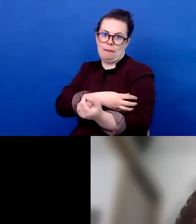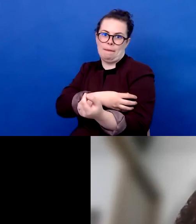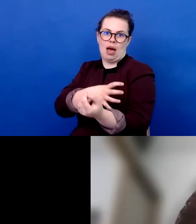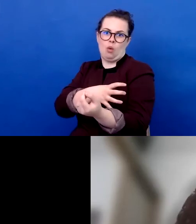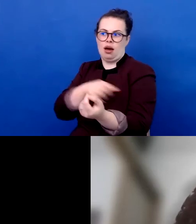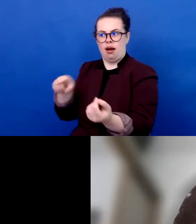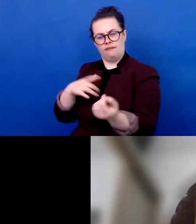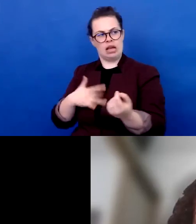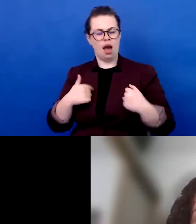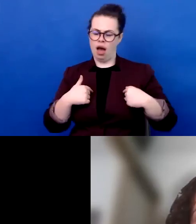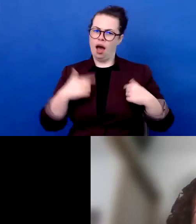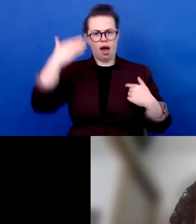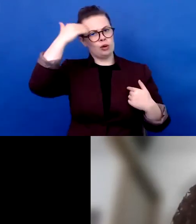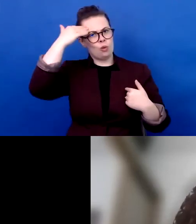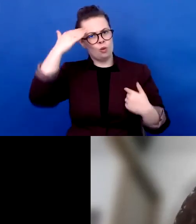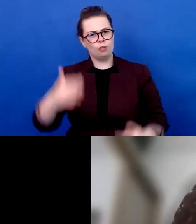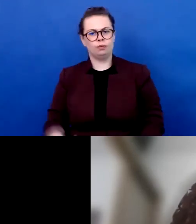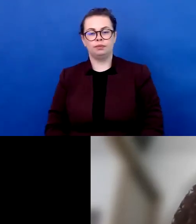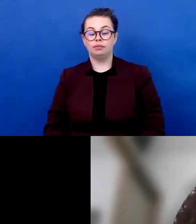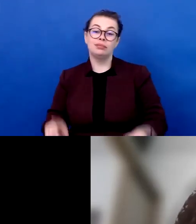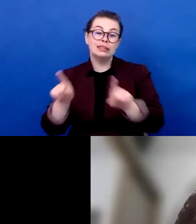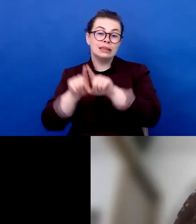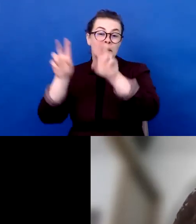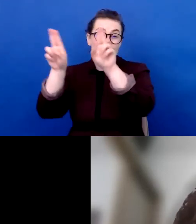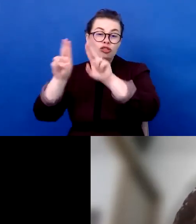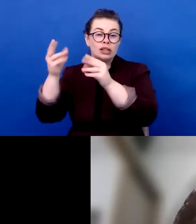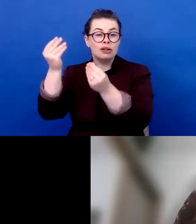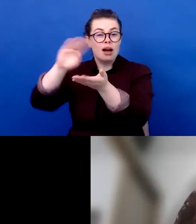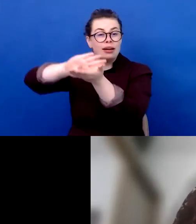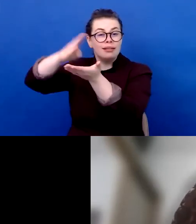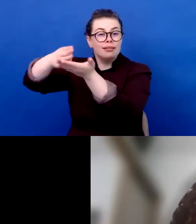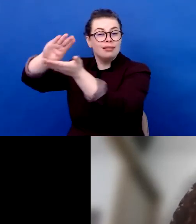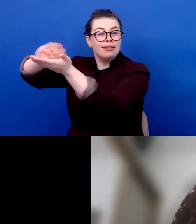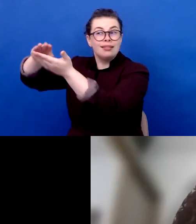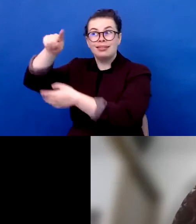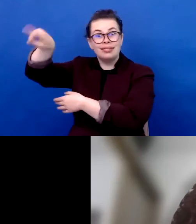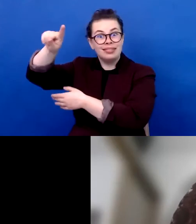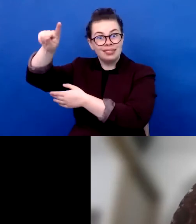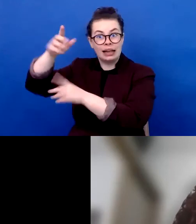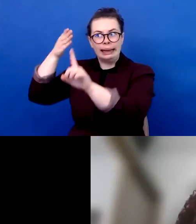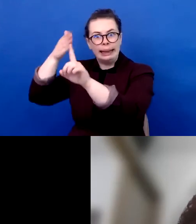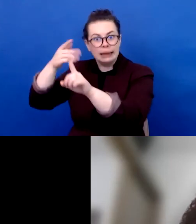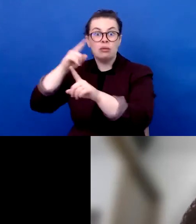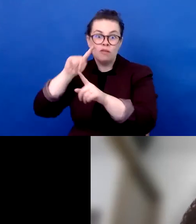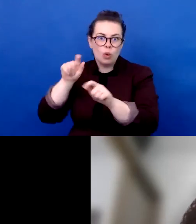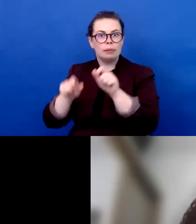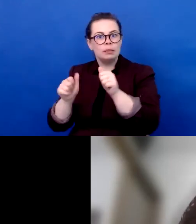there are many funding that are going to um to organizations of persons with disabilities